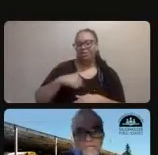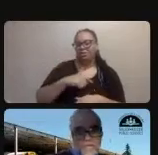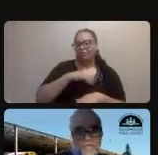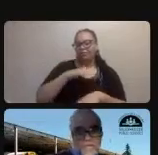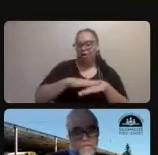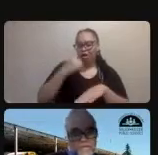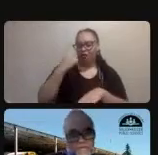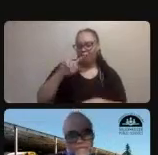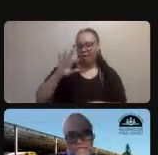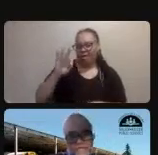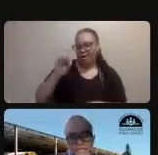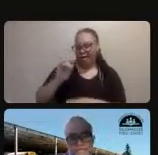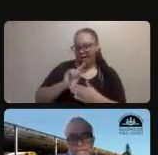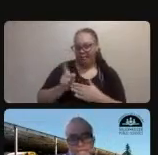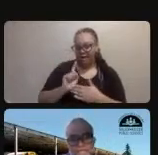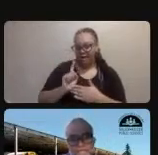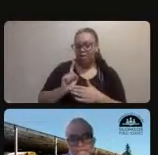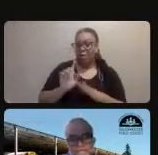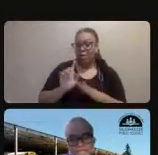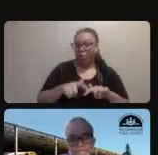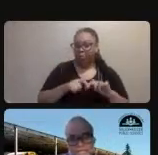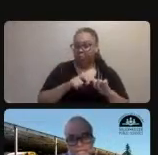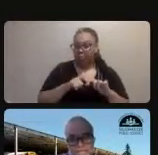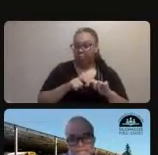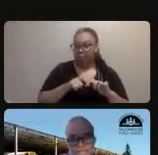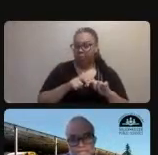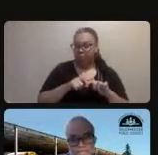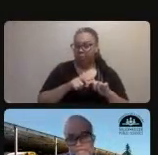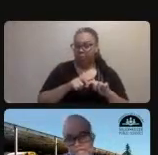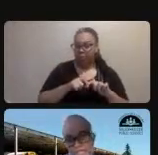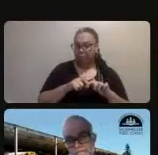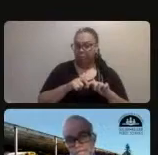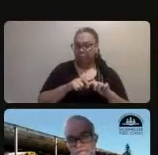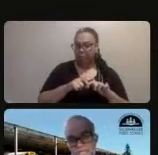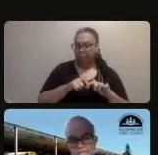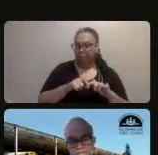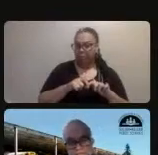HOW ABOUT WE JUST TAKE FIVE